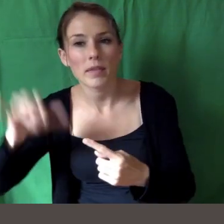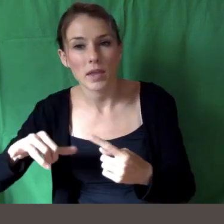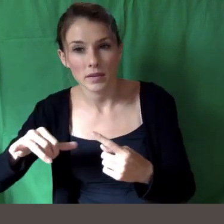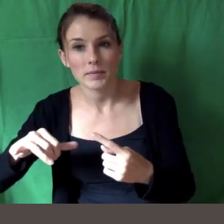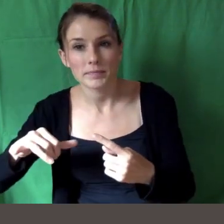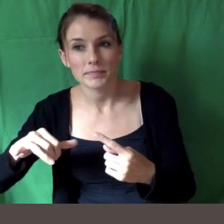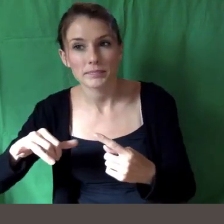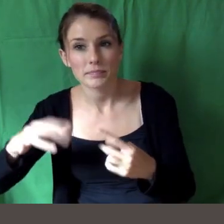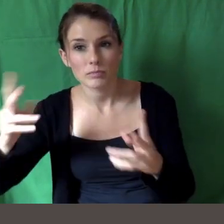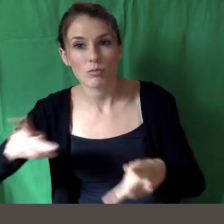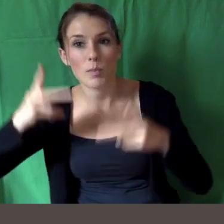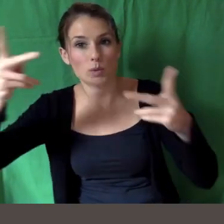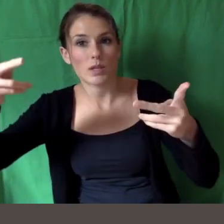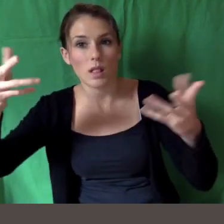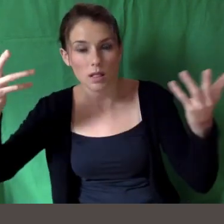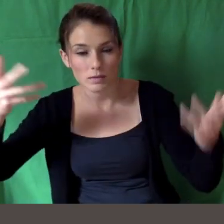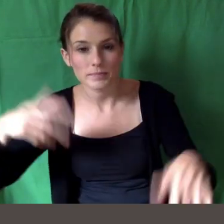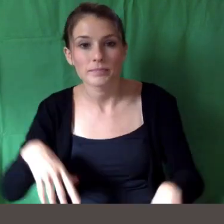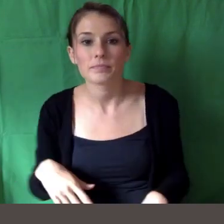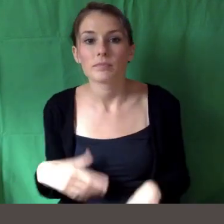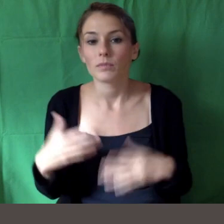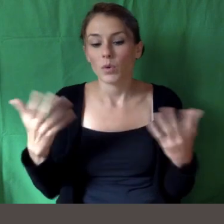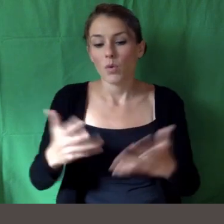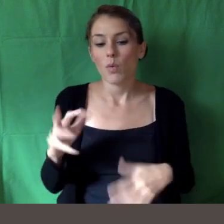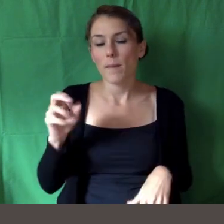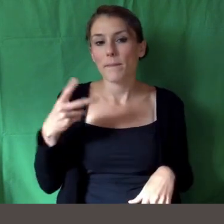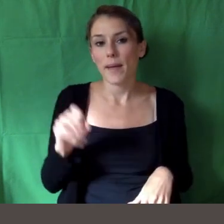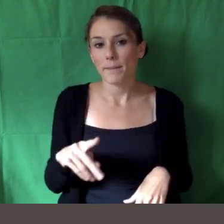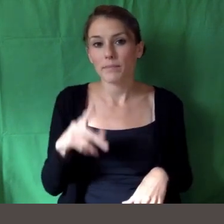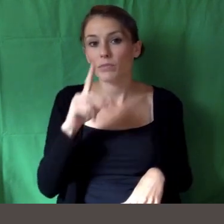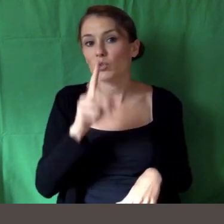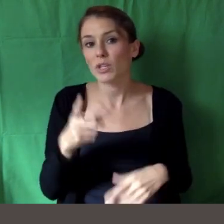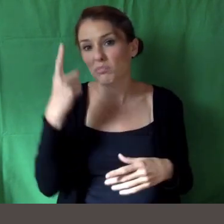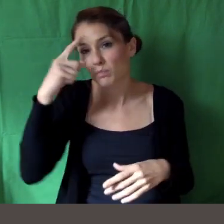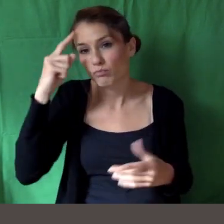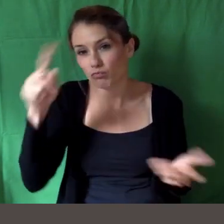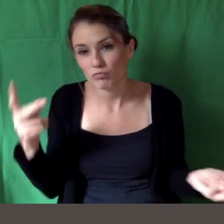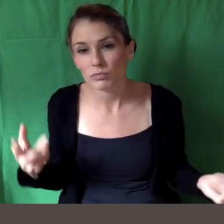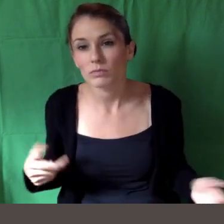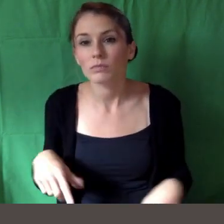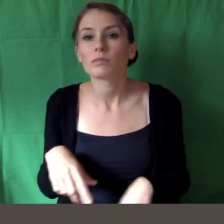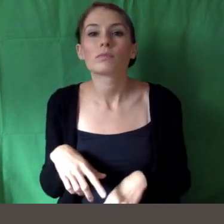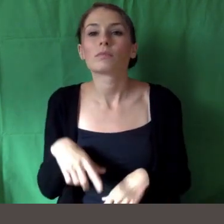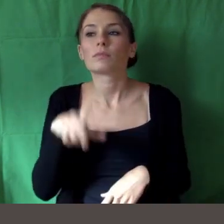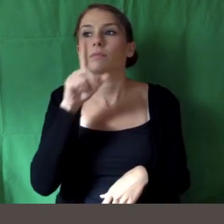And again, remember, like what PEPs are really are for, they are for major big